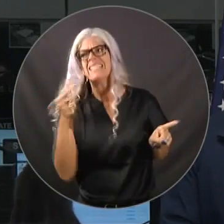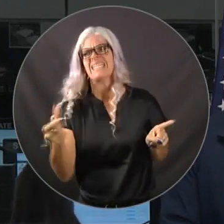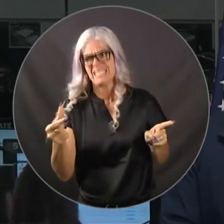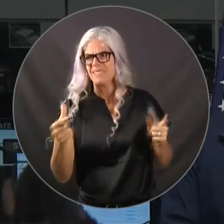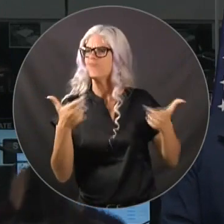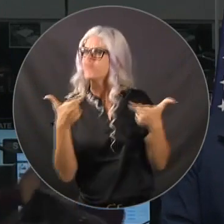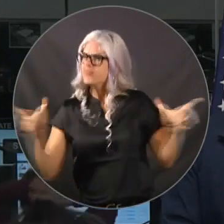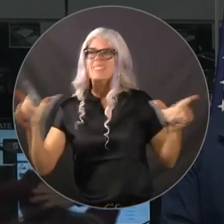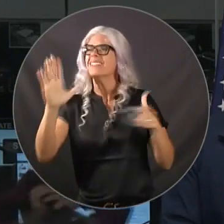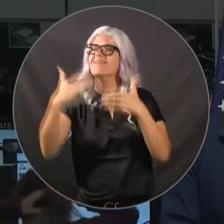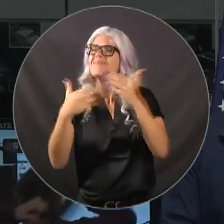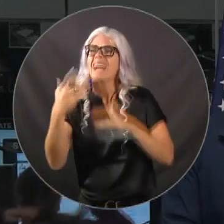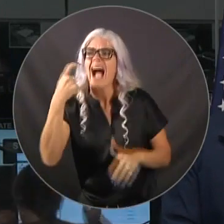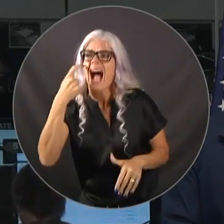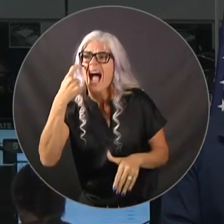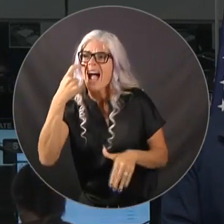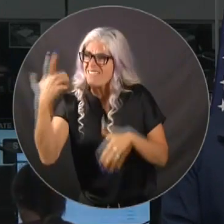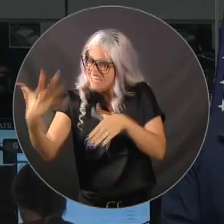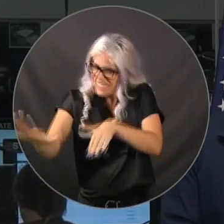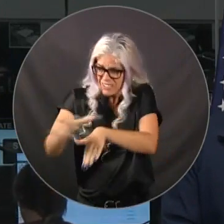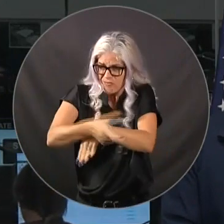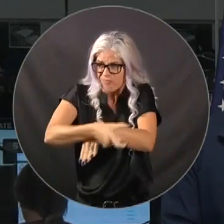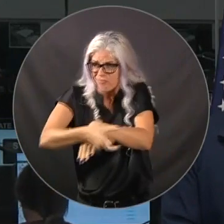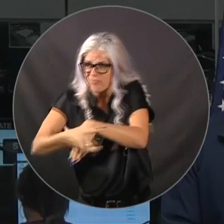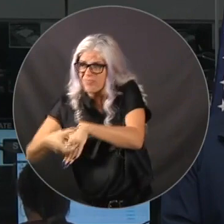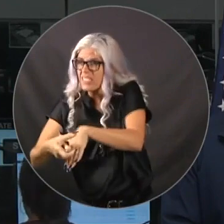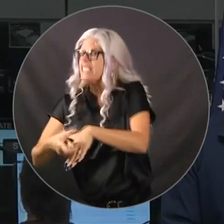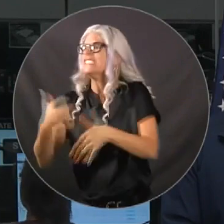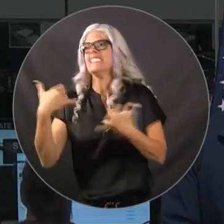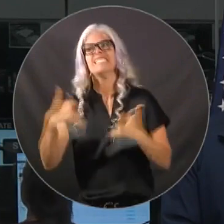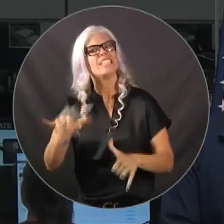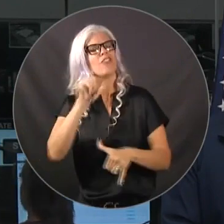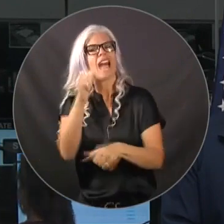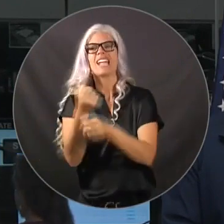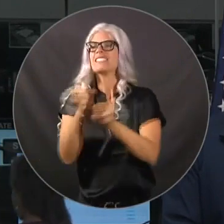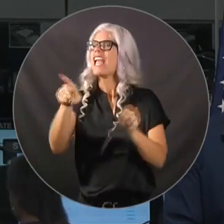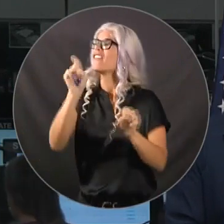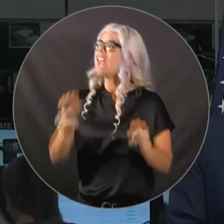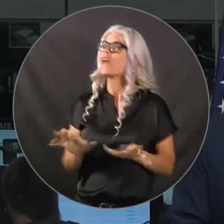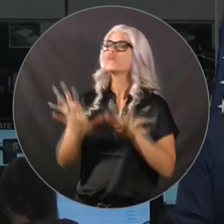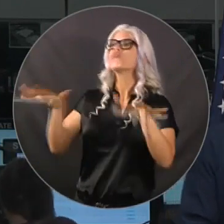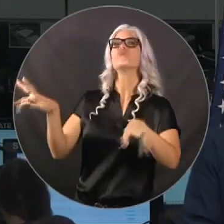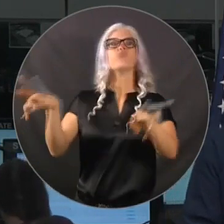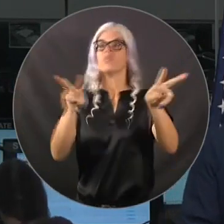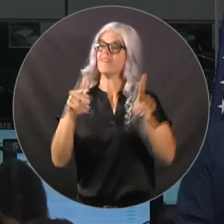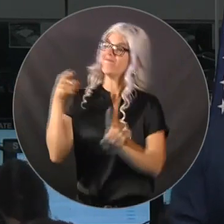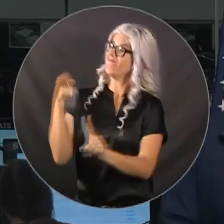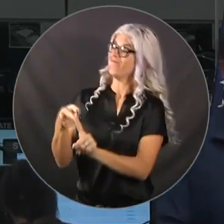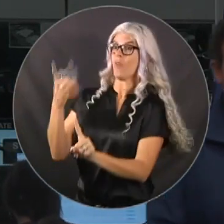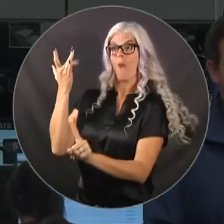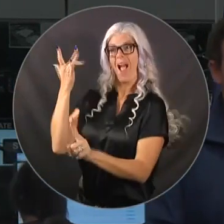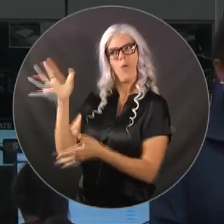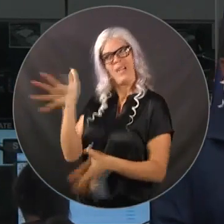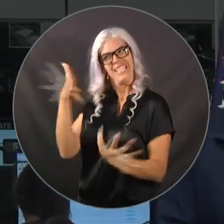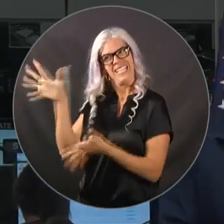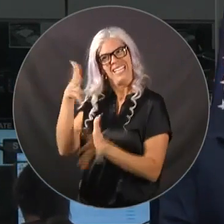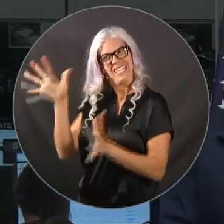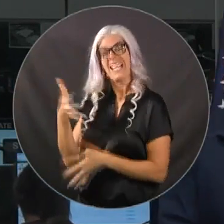area, it may still be uns due to the heavy winds, f isolated tornadoes. If th